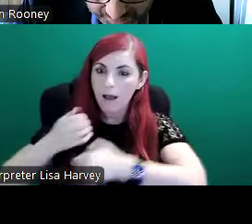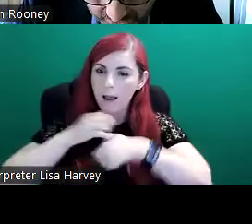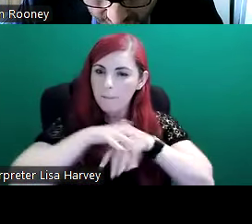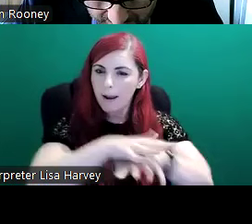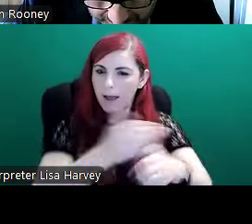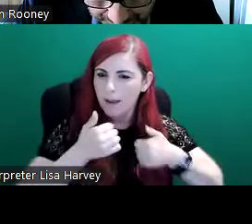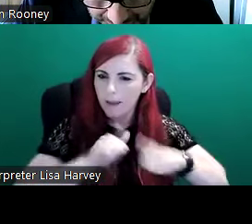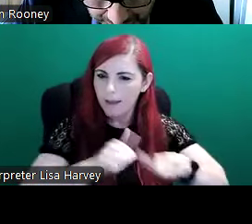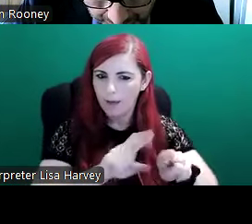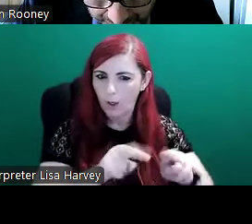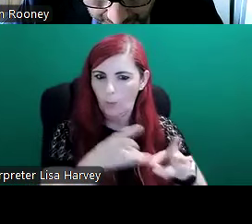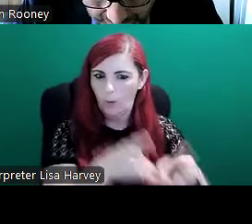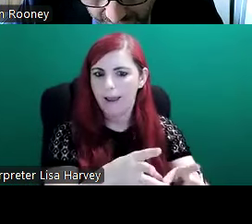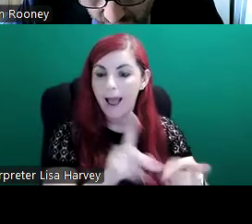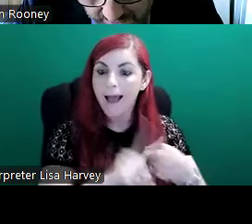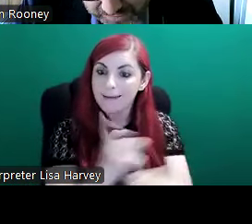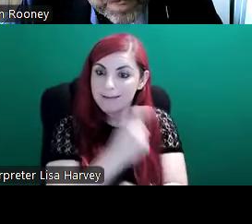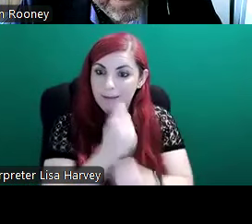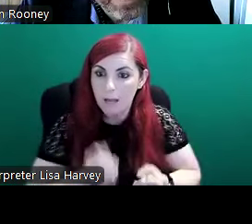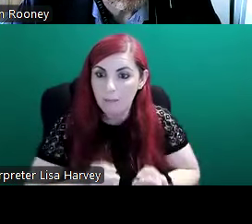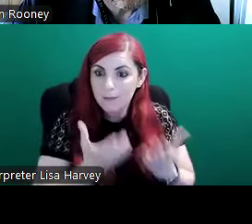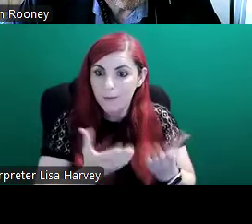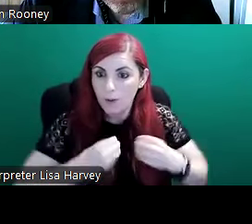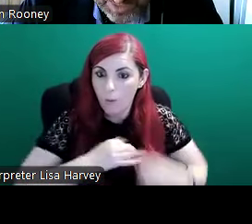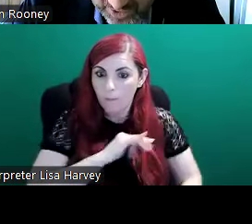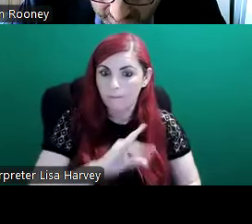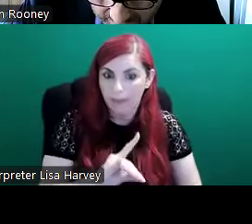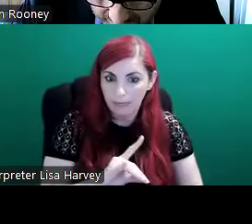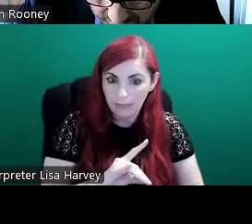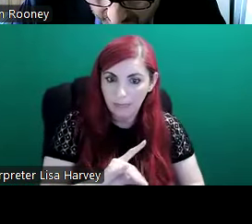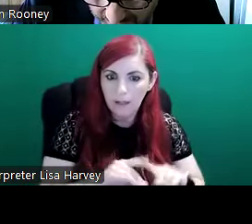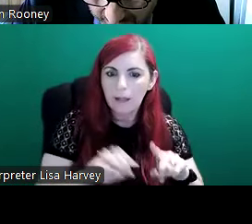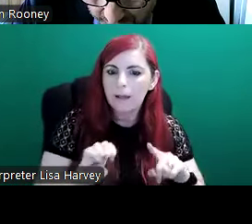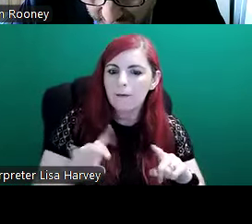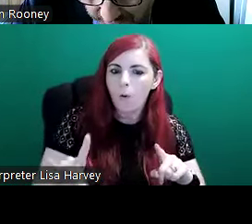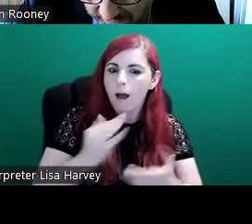spirituality. Evie Hone is often referred to as a religious artist, principally on